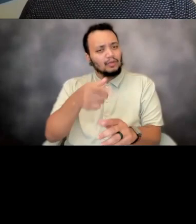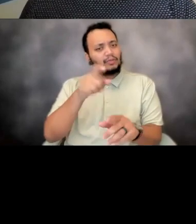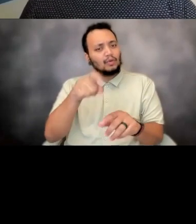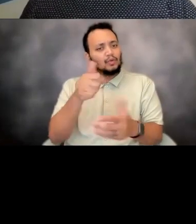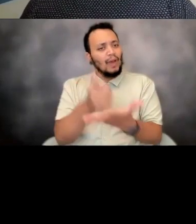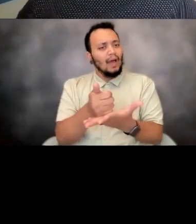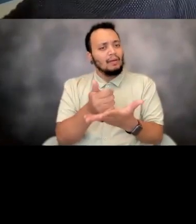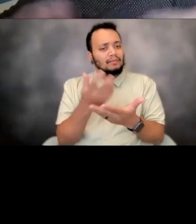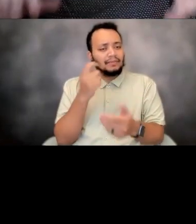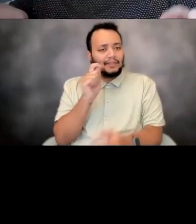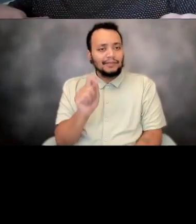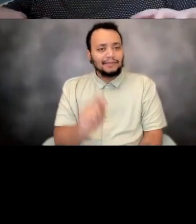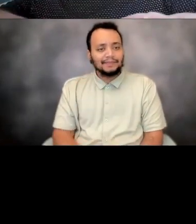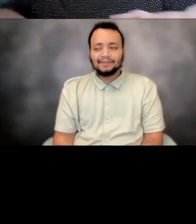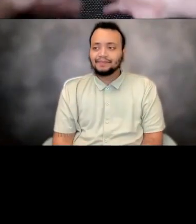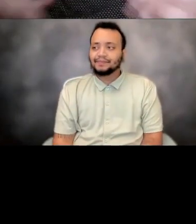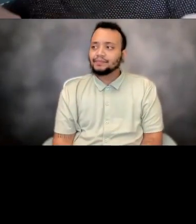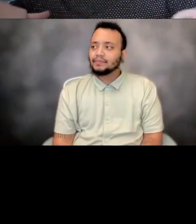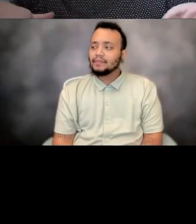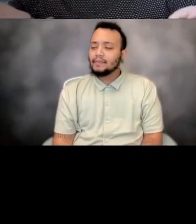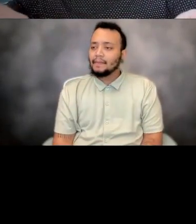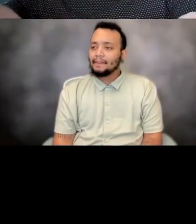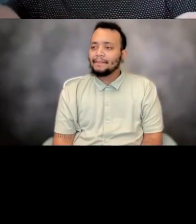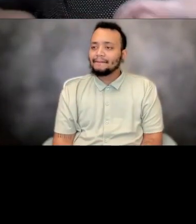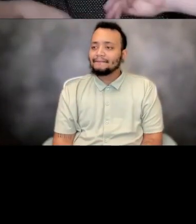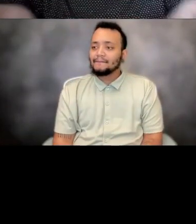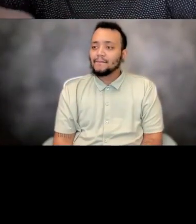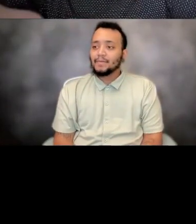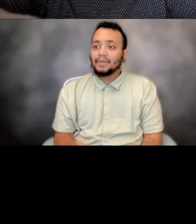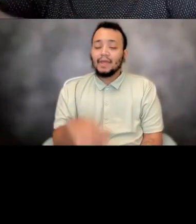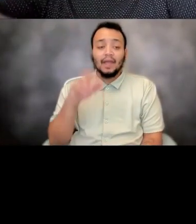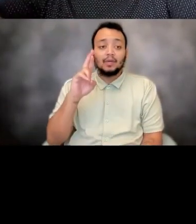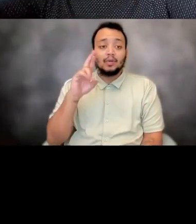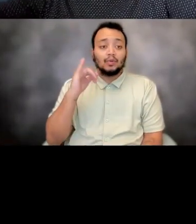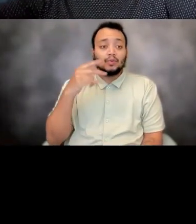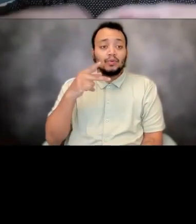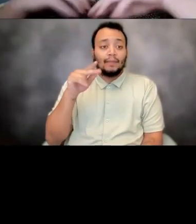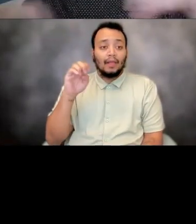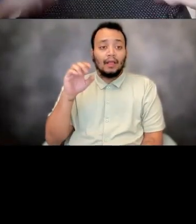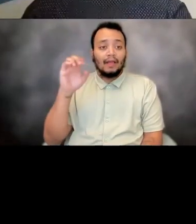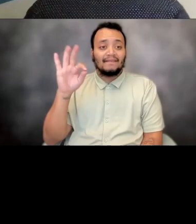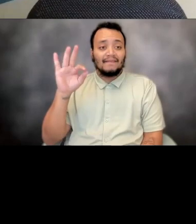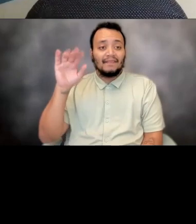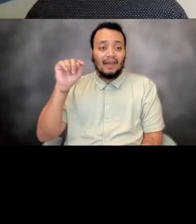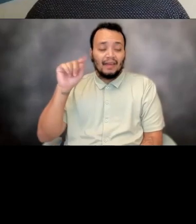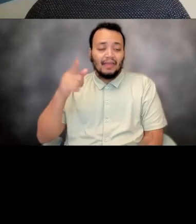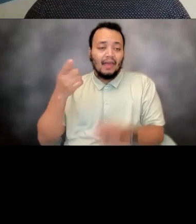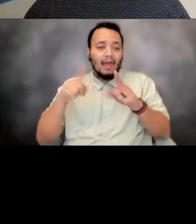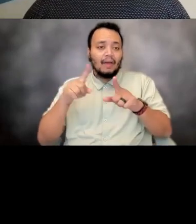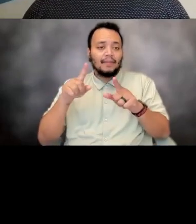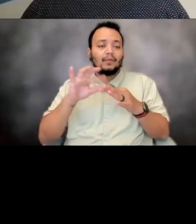We also saw the ripple effect happening in the violence that people experienced and how that impacted their lives.